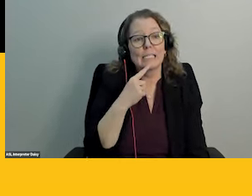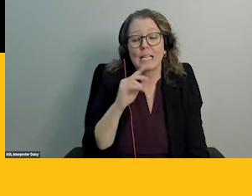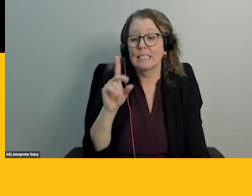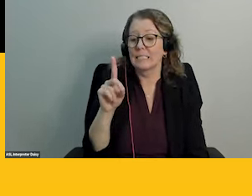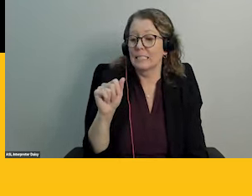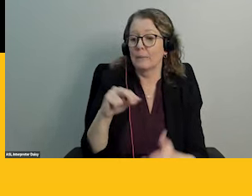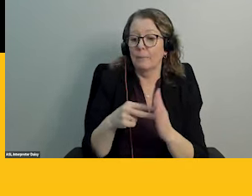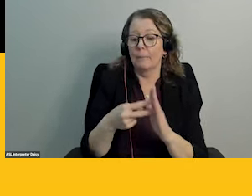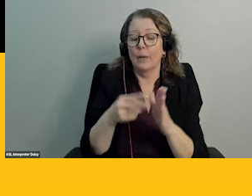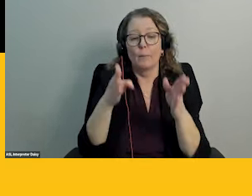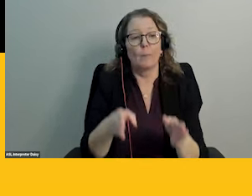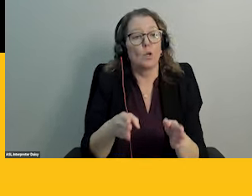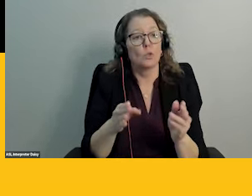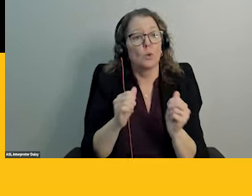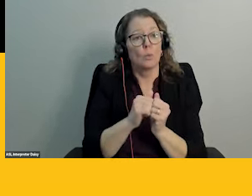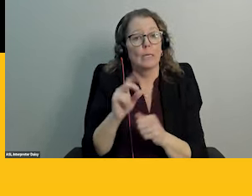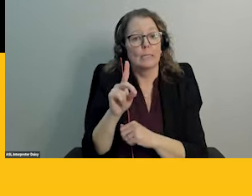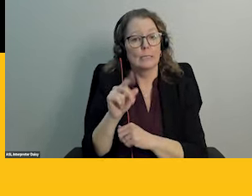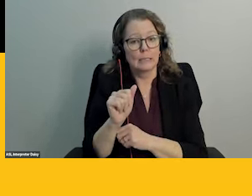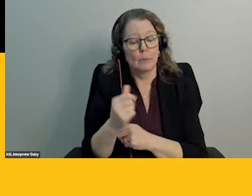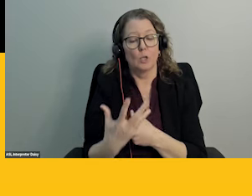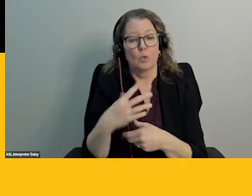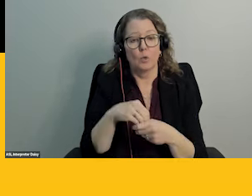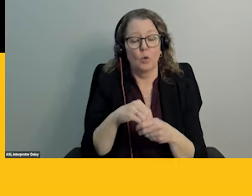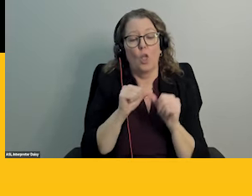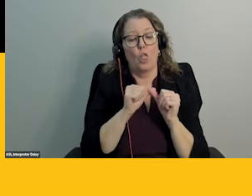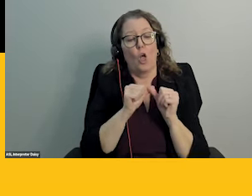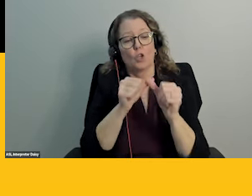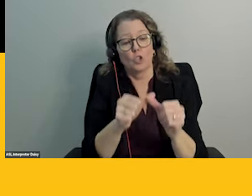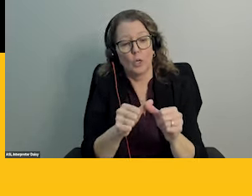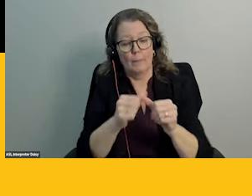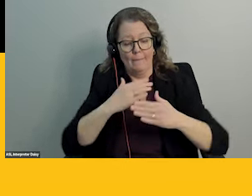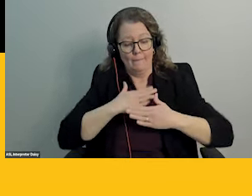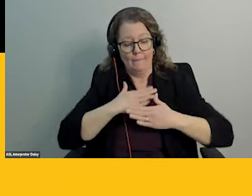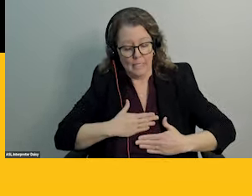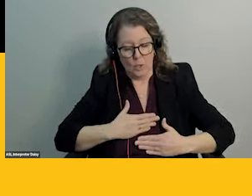"Persons with disabilities include those who have long-term physical, mental, intellectual,